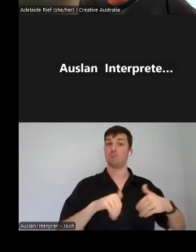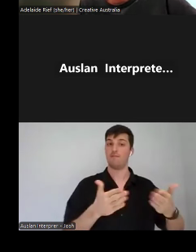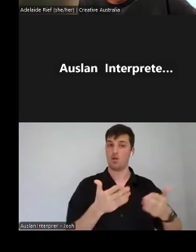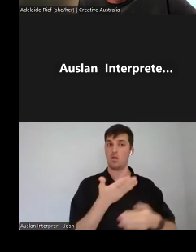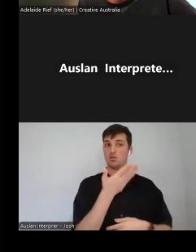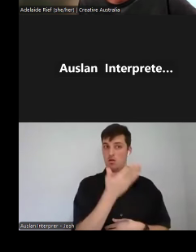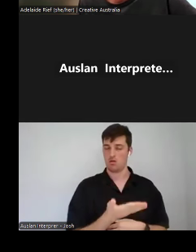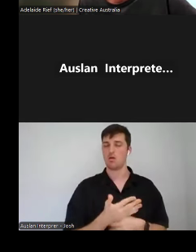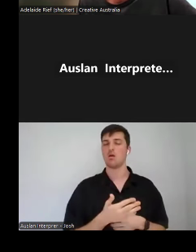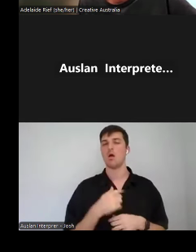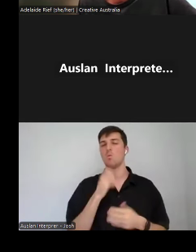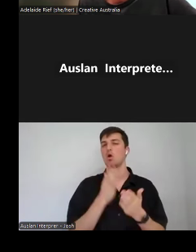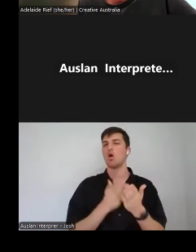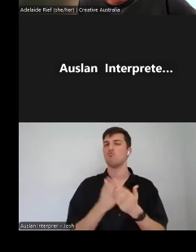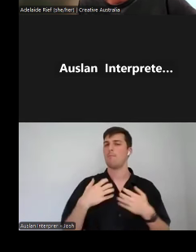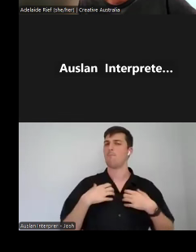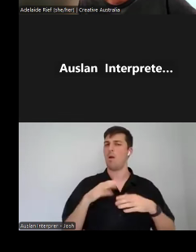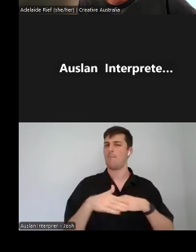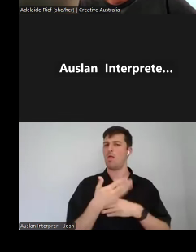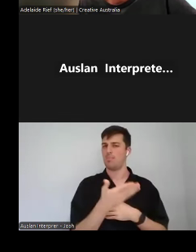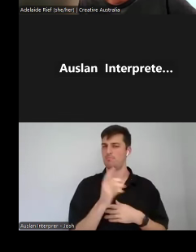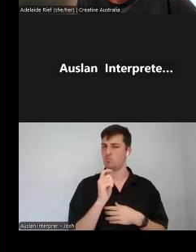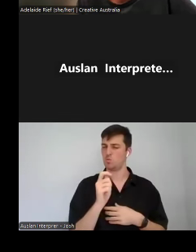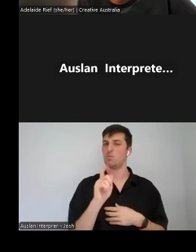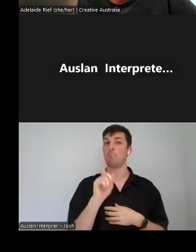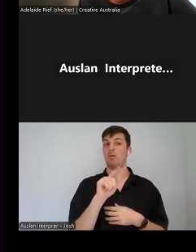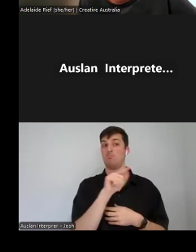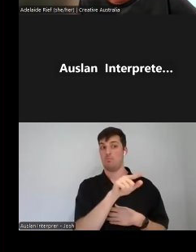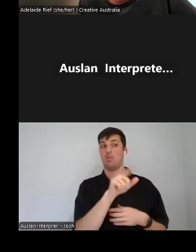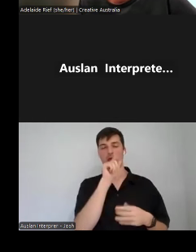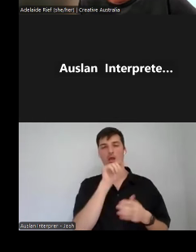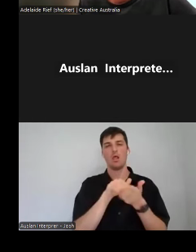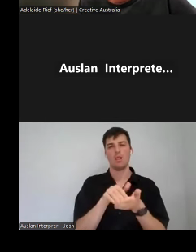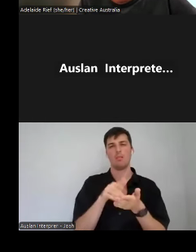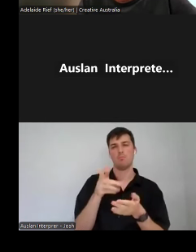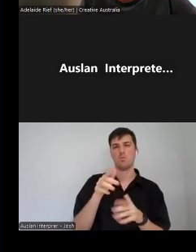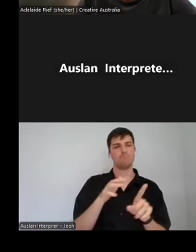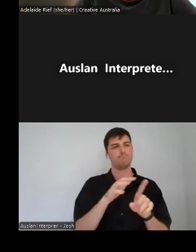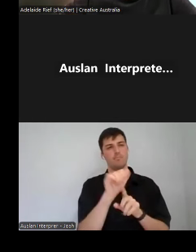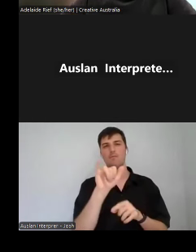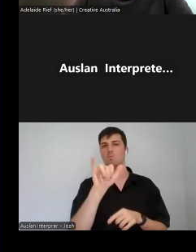but they can help you as well to identify the types of courses that you might have access to.